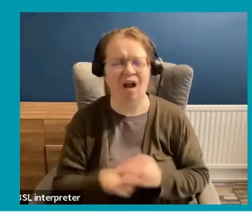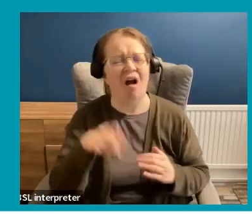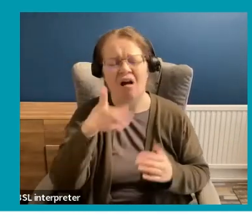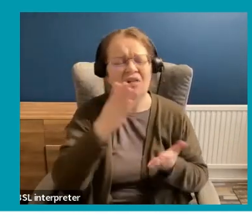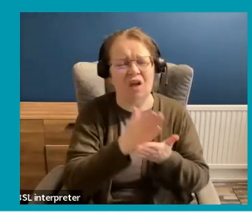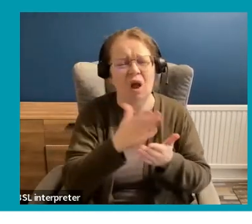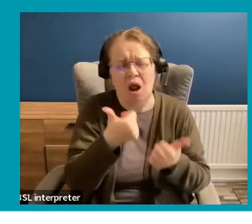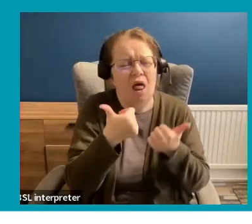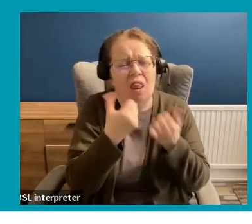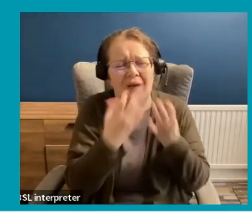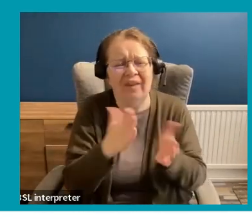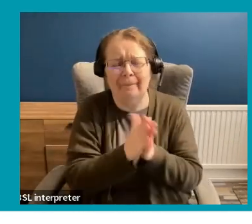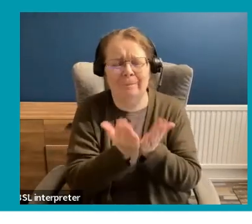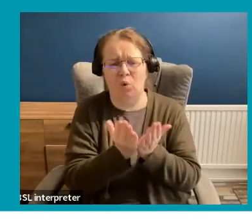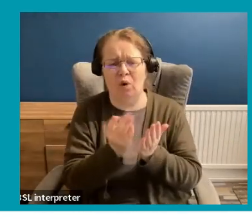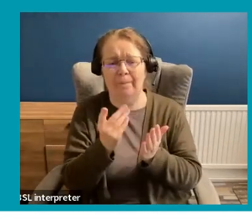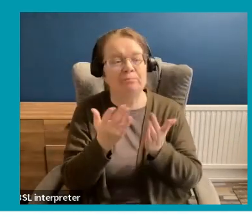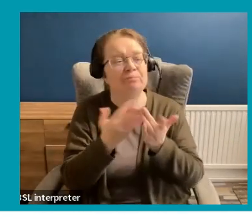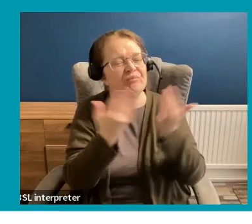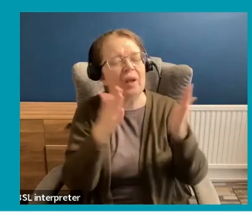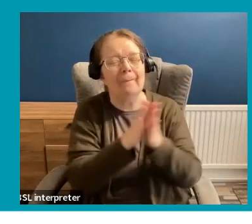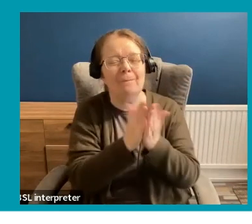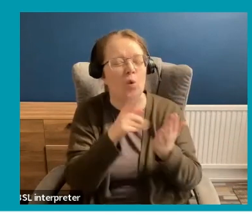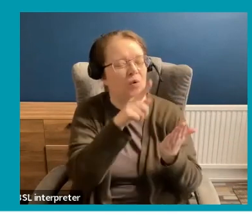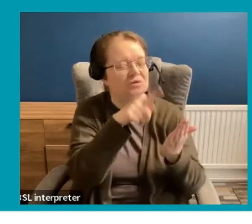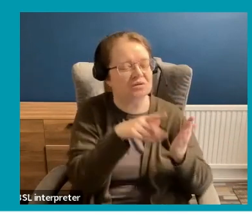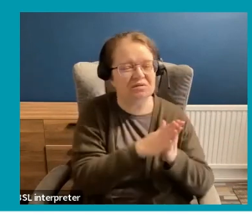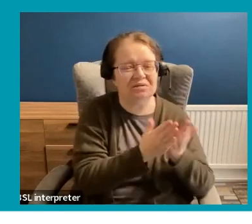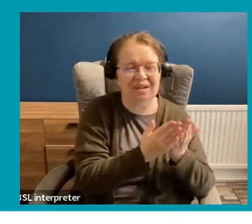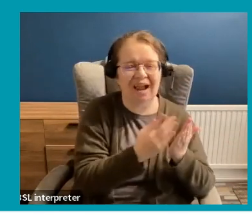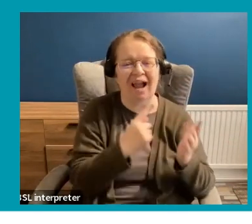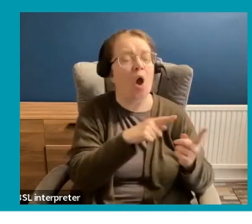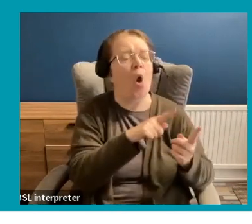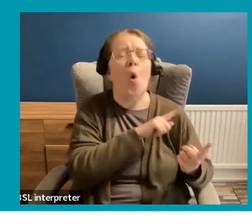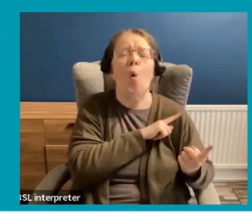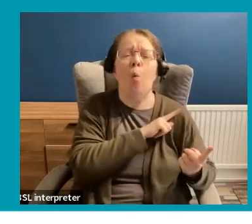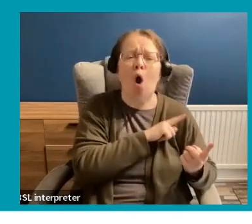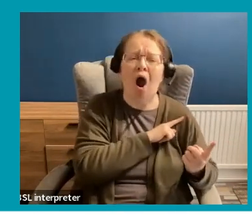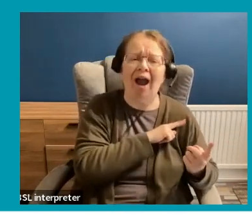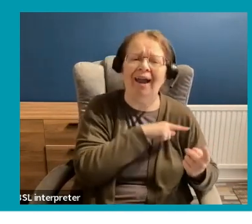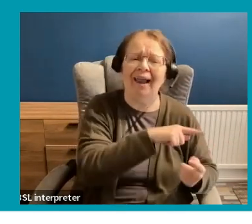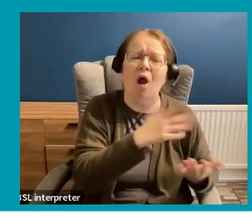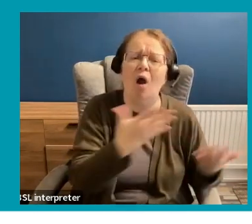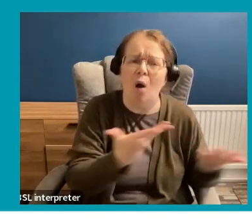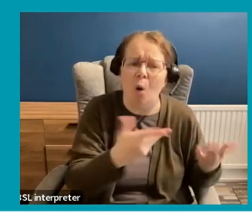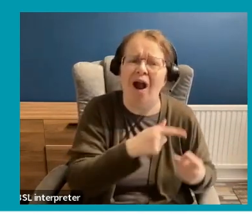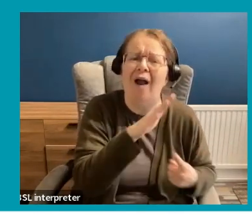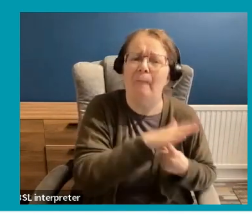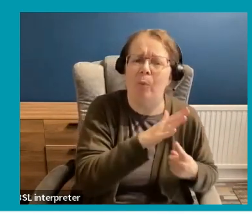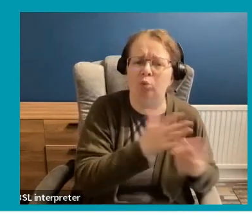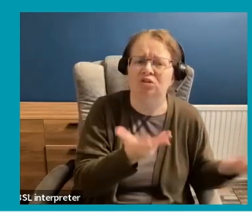Only books that talk about why, the why is important because if you don't get that right nothing will change.